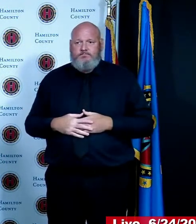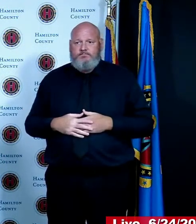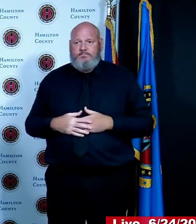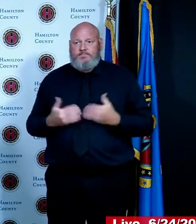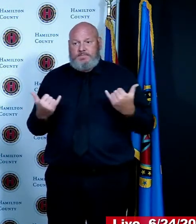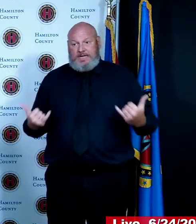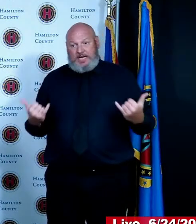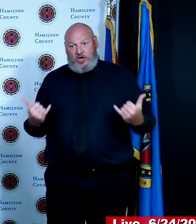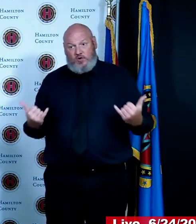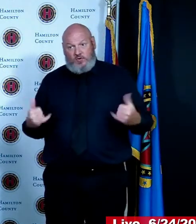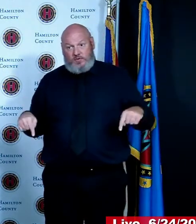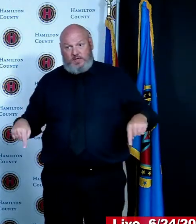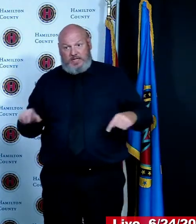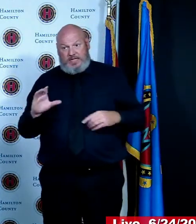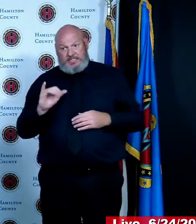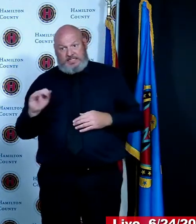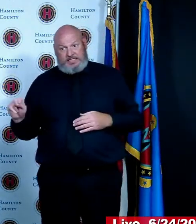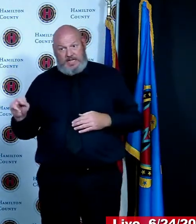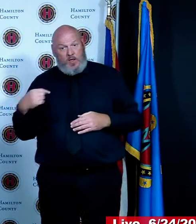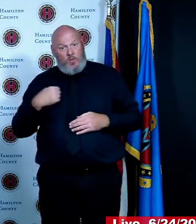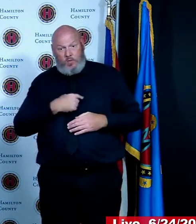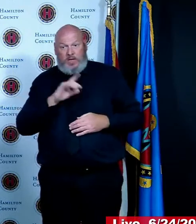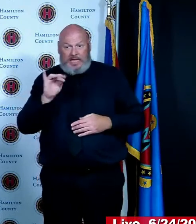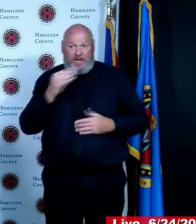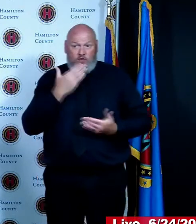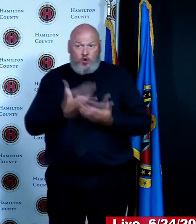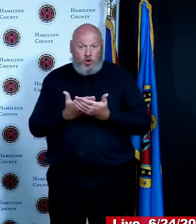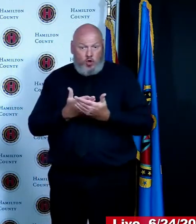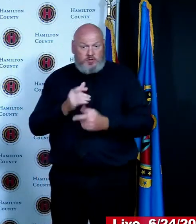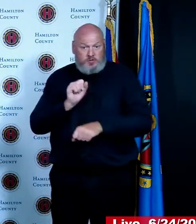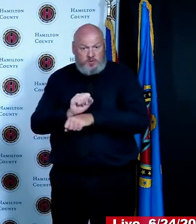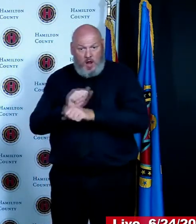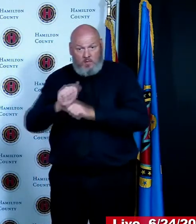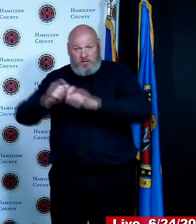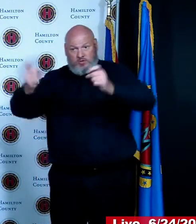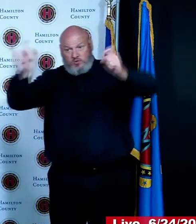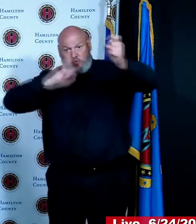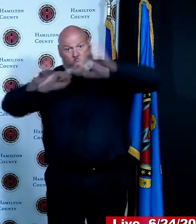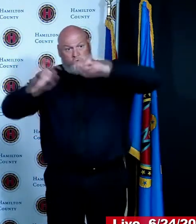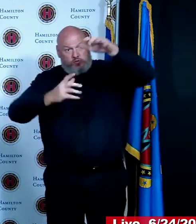changes but you know we've given our time to the hospitals to be able to